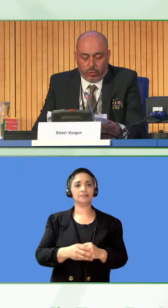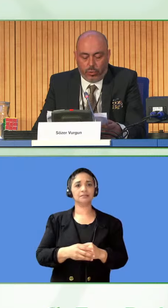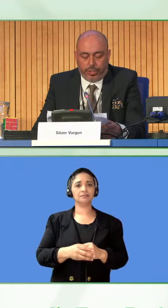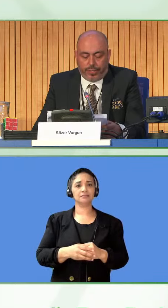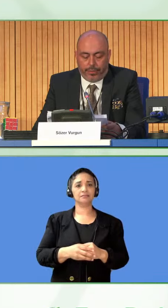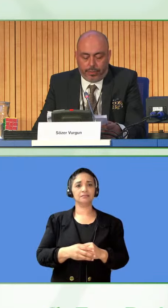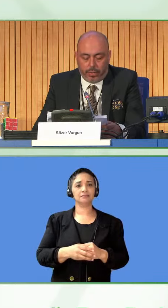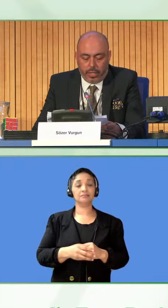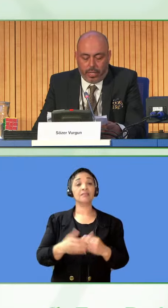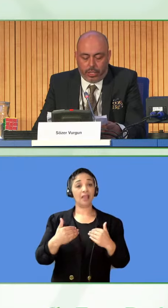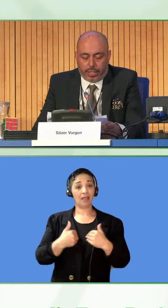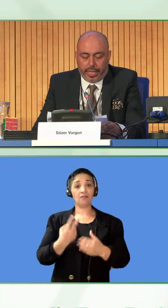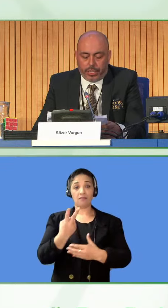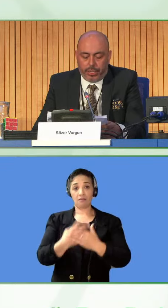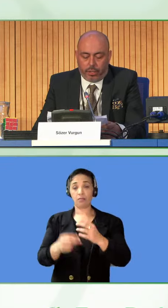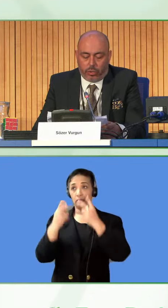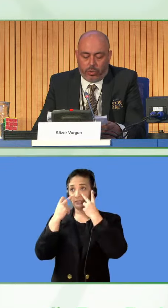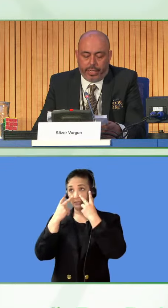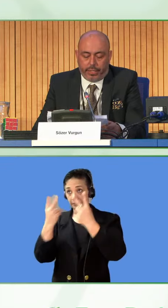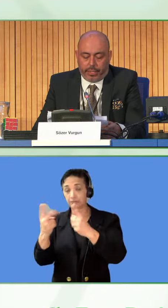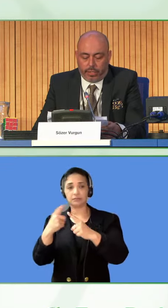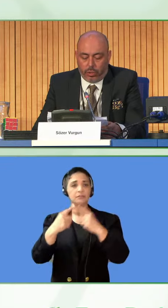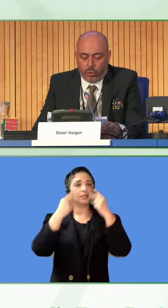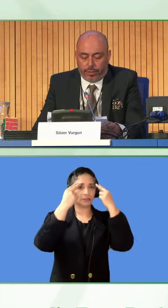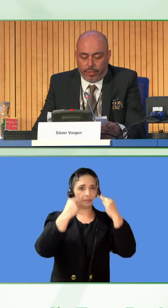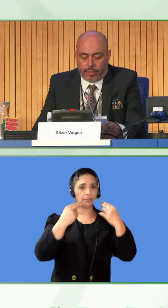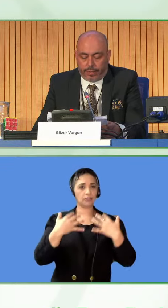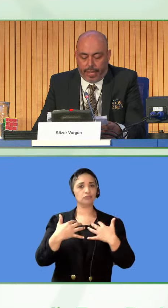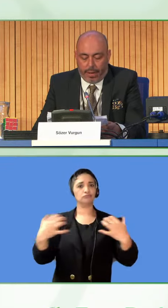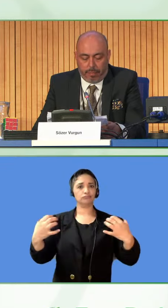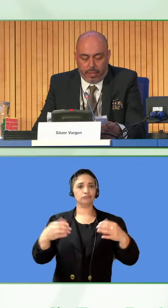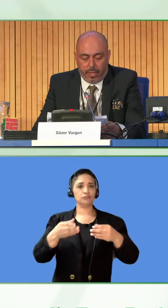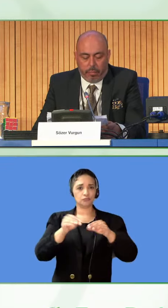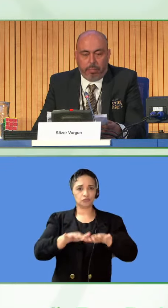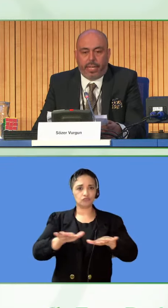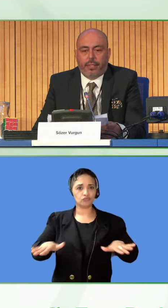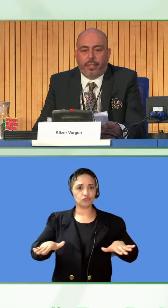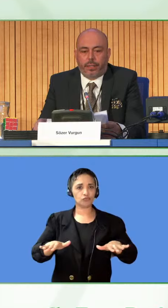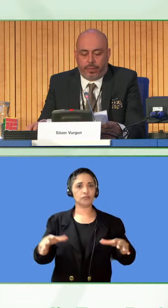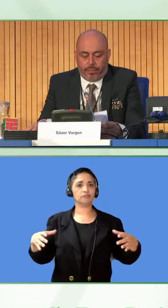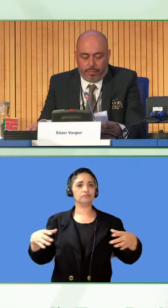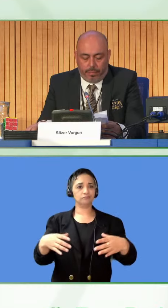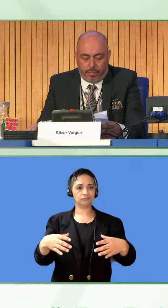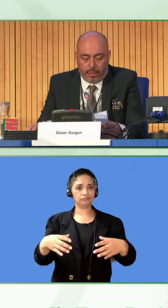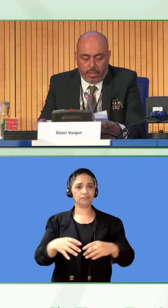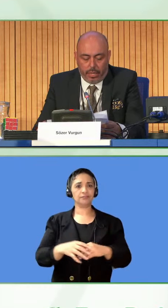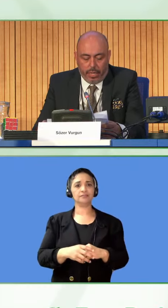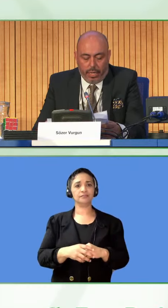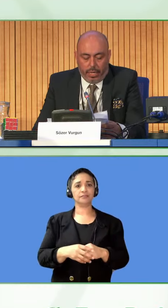to receive education together, using the same metric.